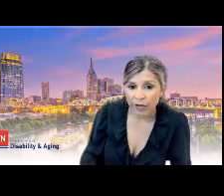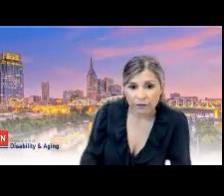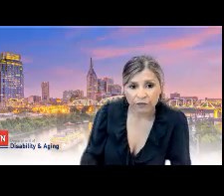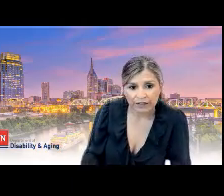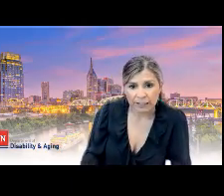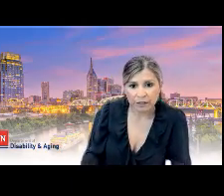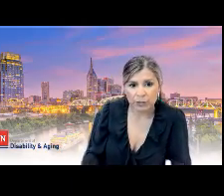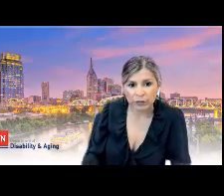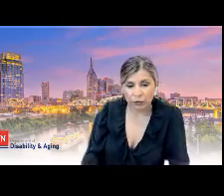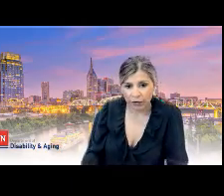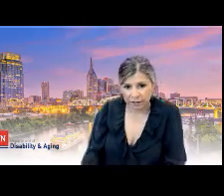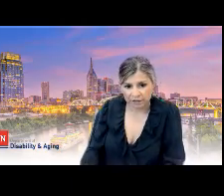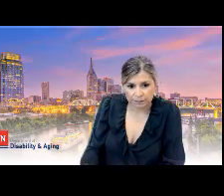OK, finally, community grants.